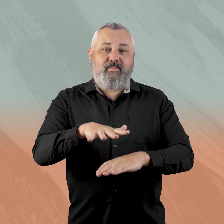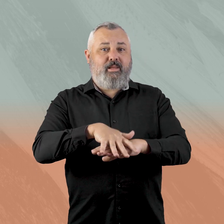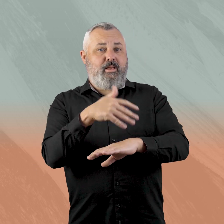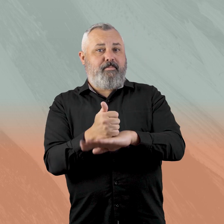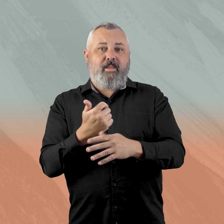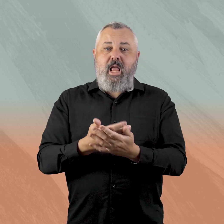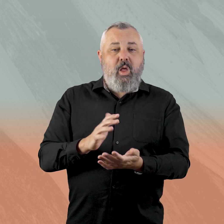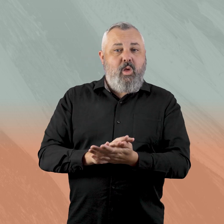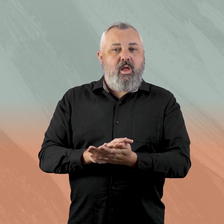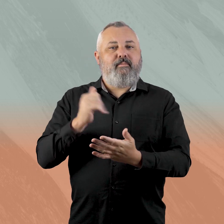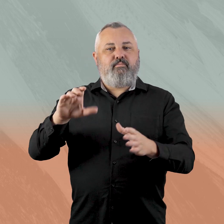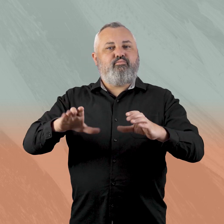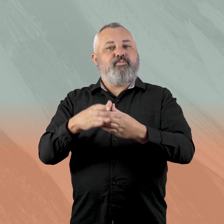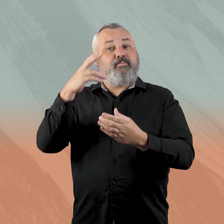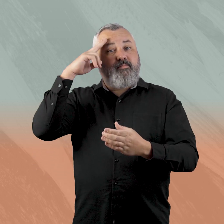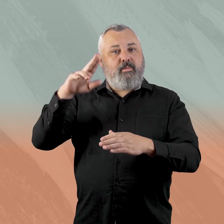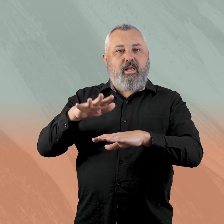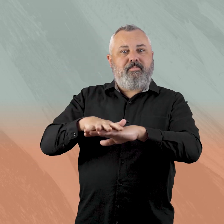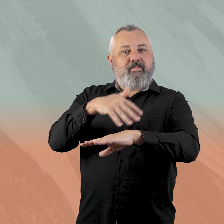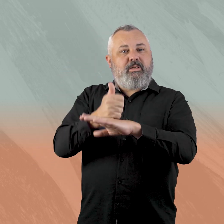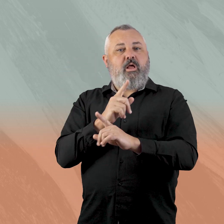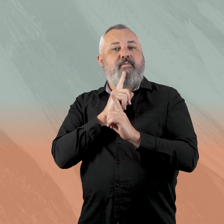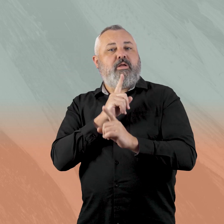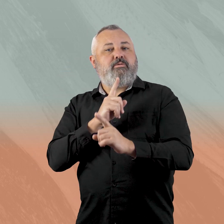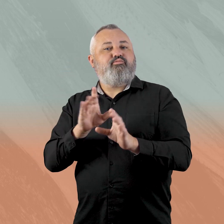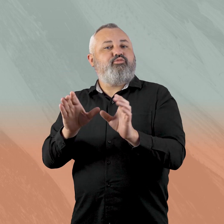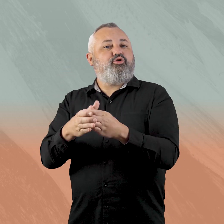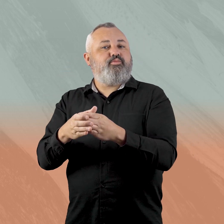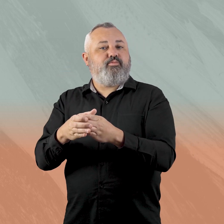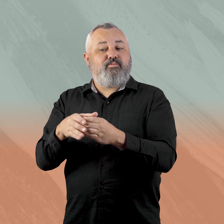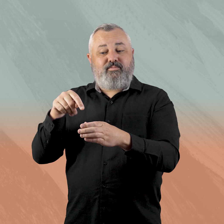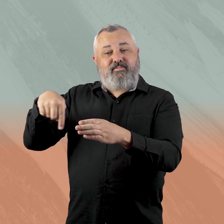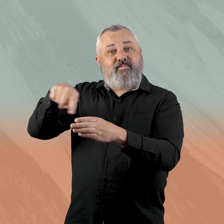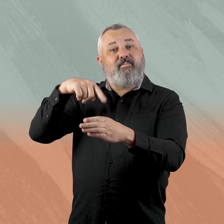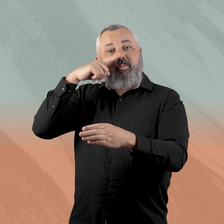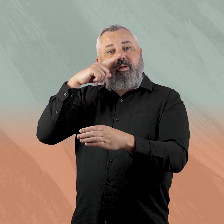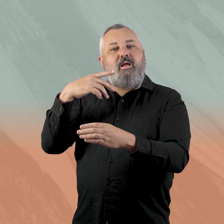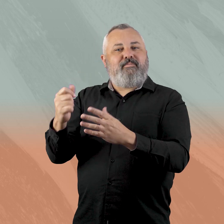The implementation of the Plan will be guided by a dedicated Implementation Advisory Group of people with